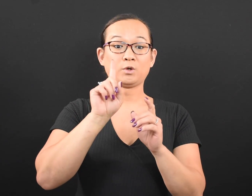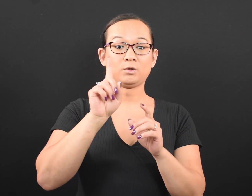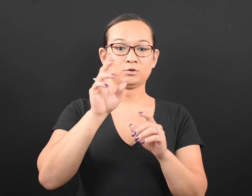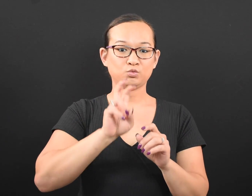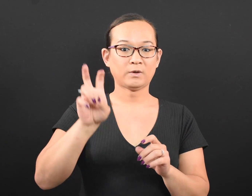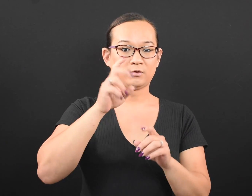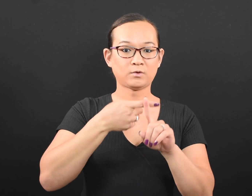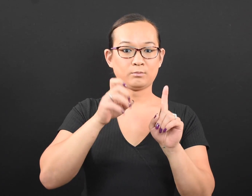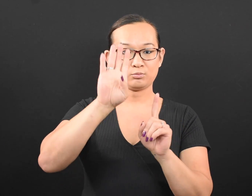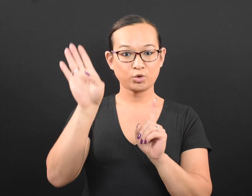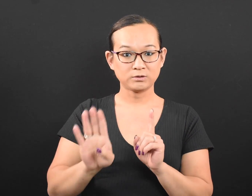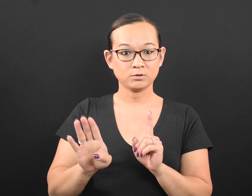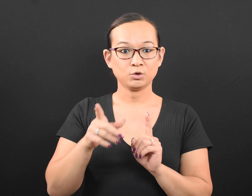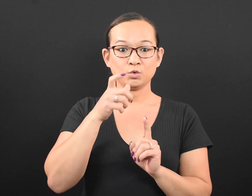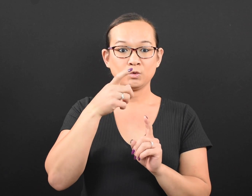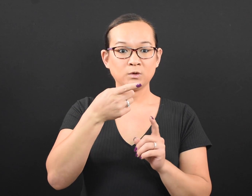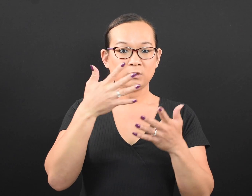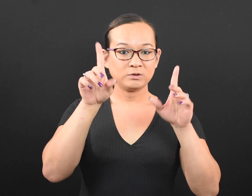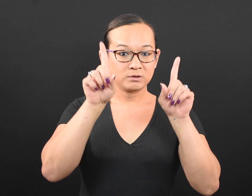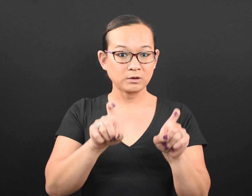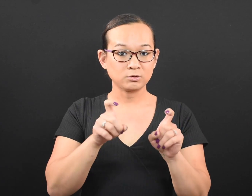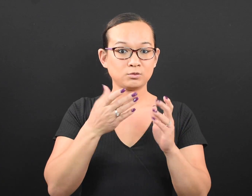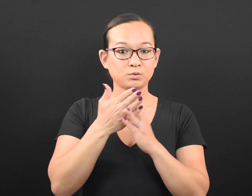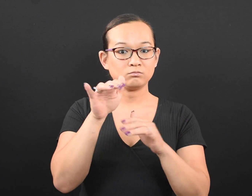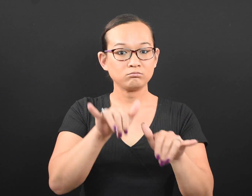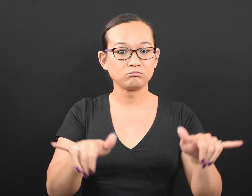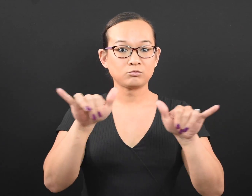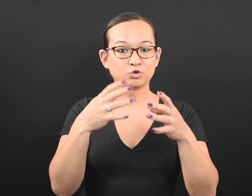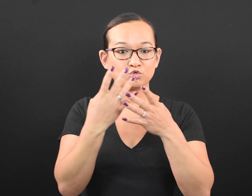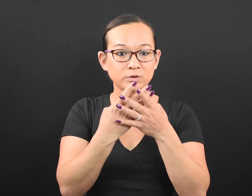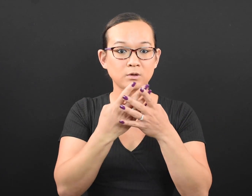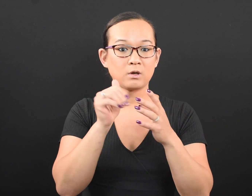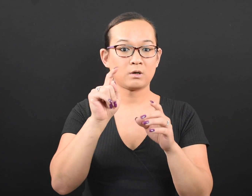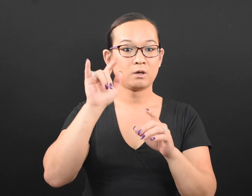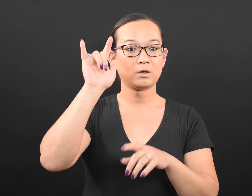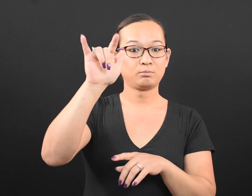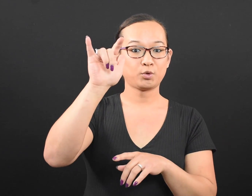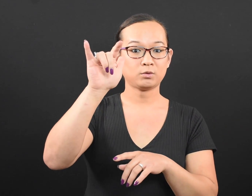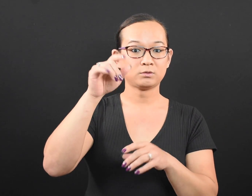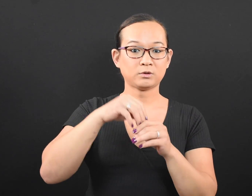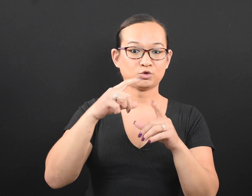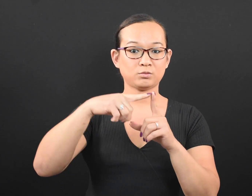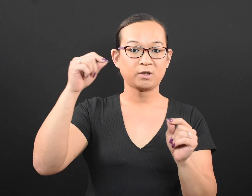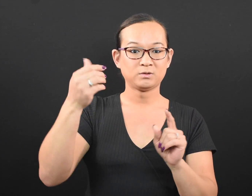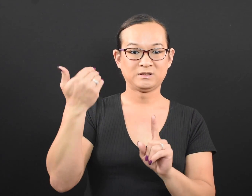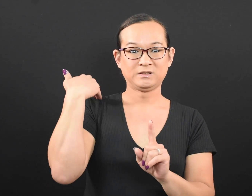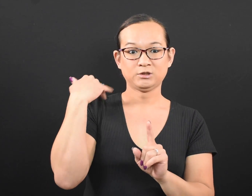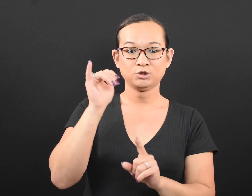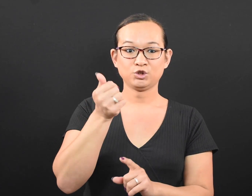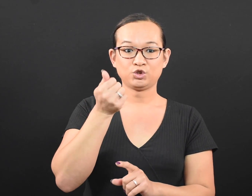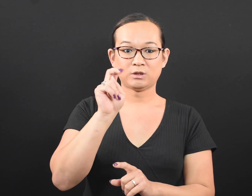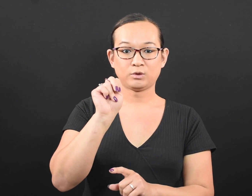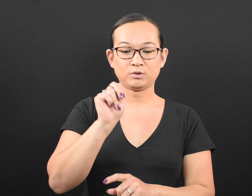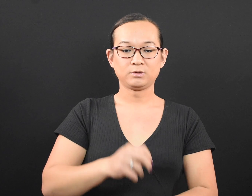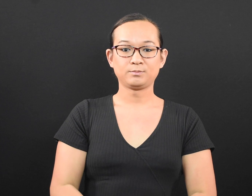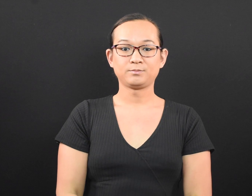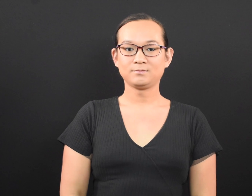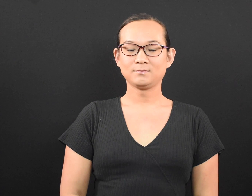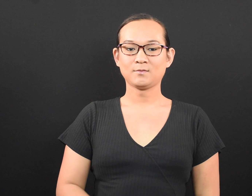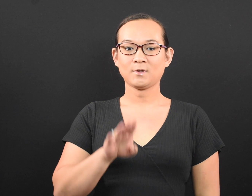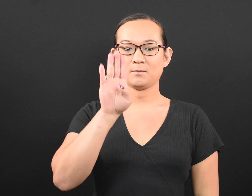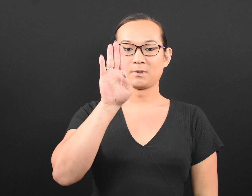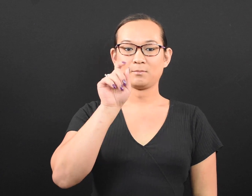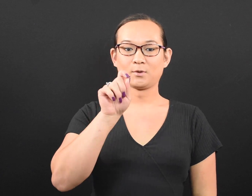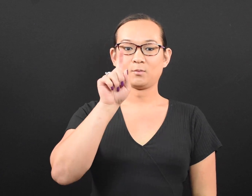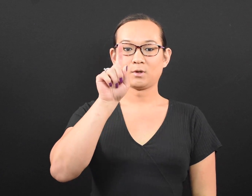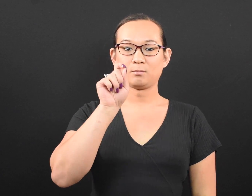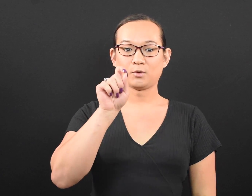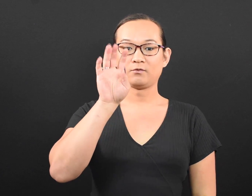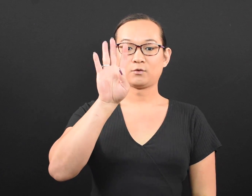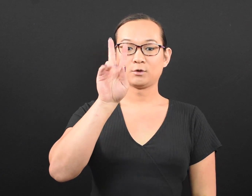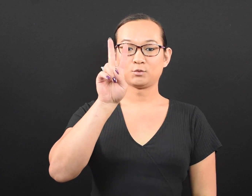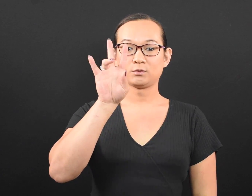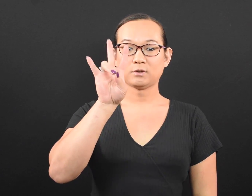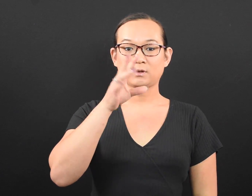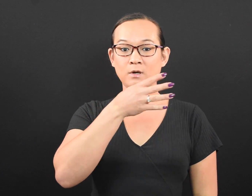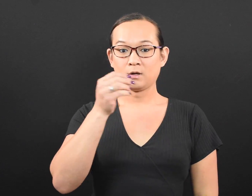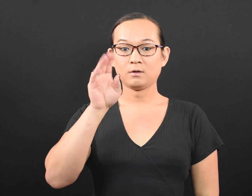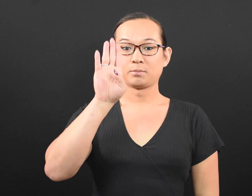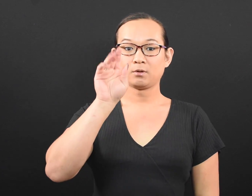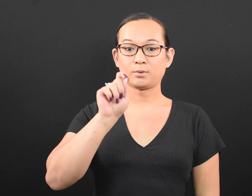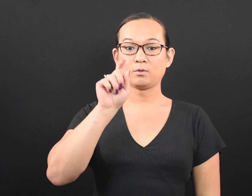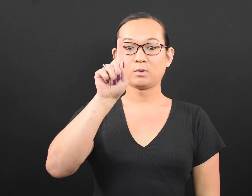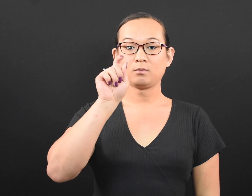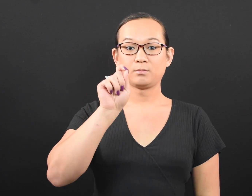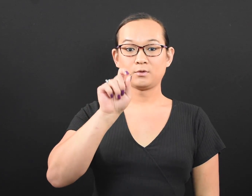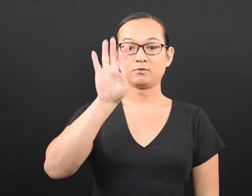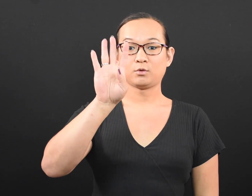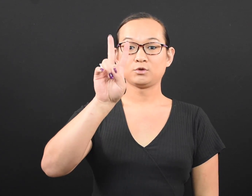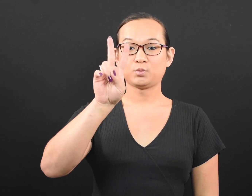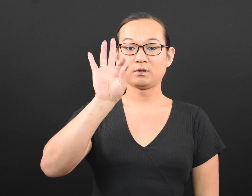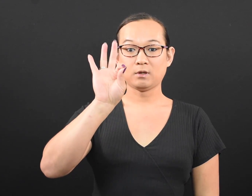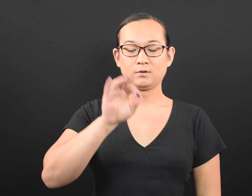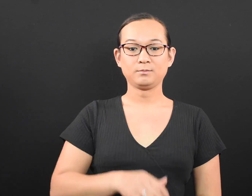at an airport in Japan, in early January. B.1.427 and B.1.429: These two variants